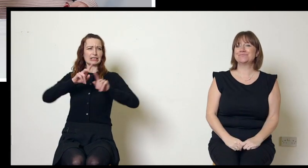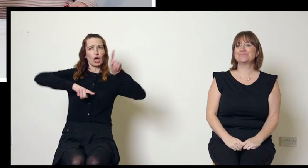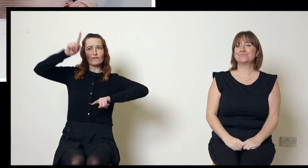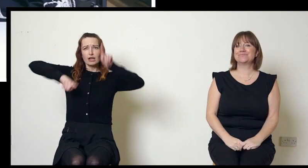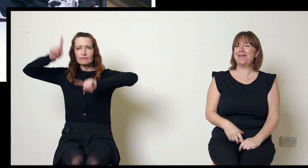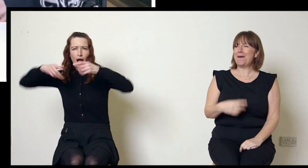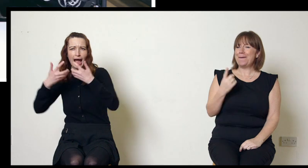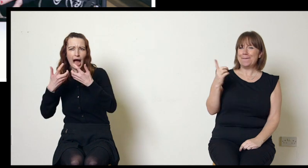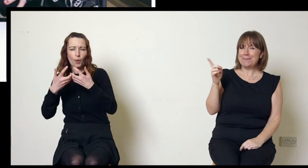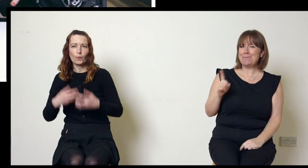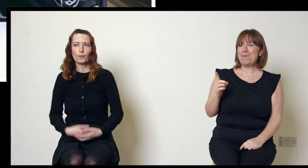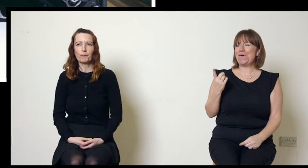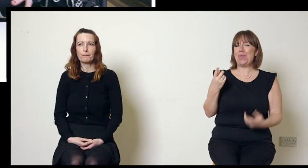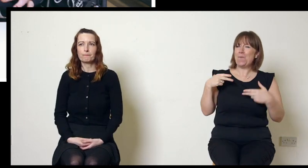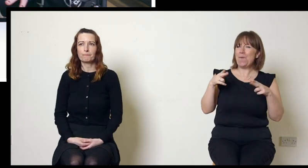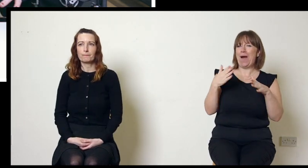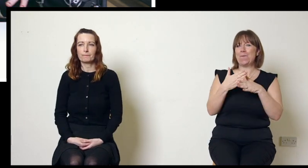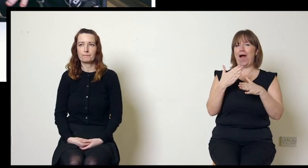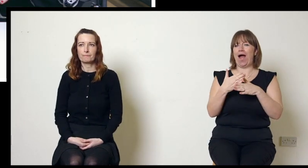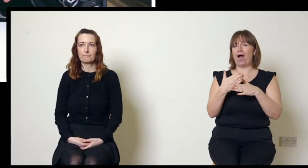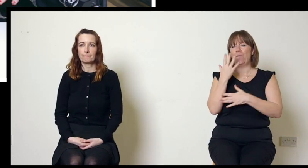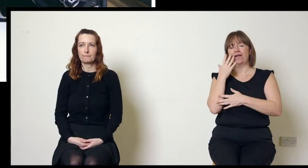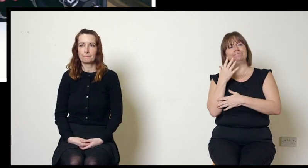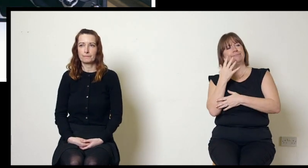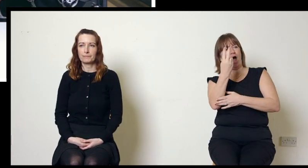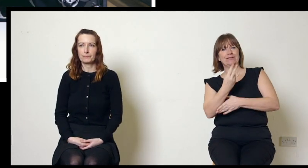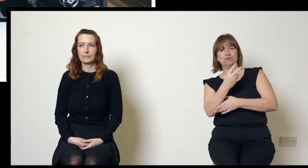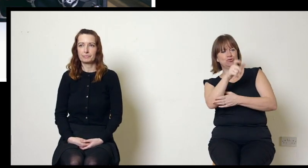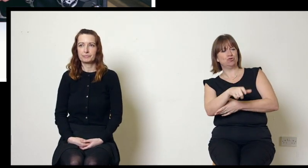So the way we work when we choose artists, we don't tend to choose artists ourselves.